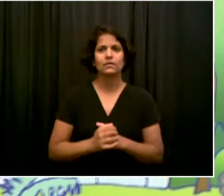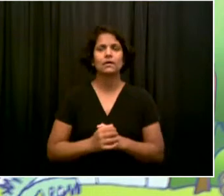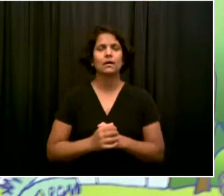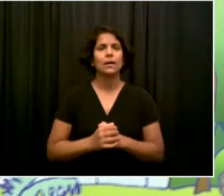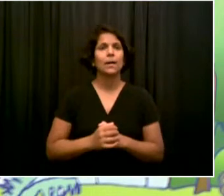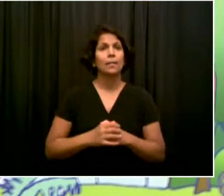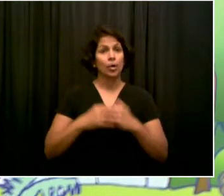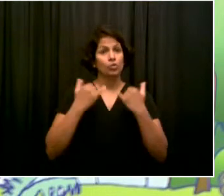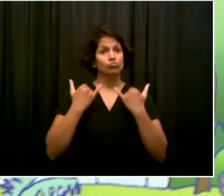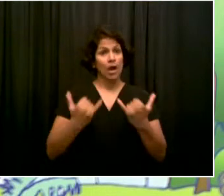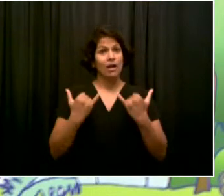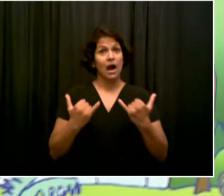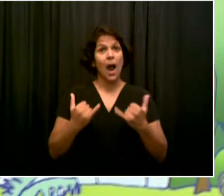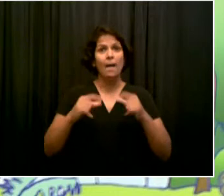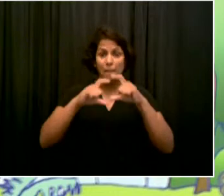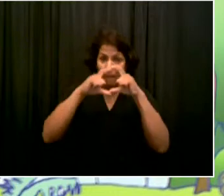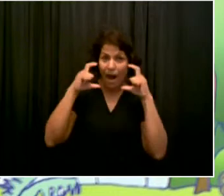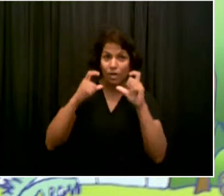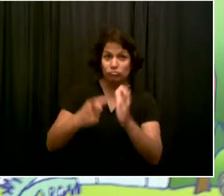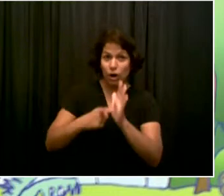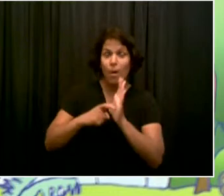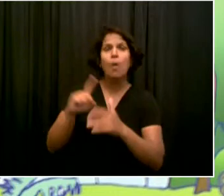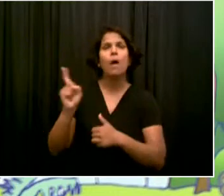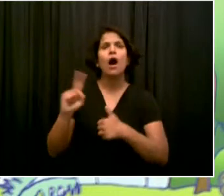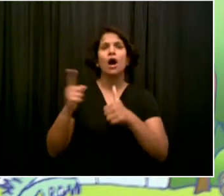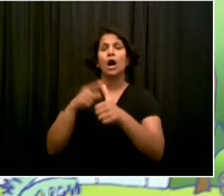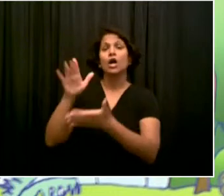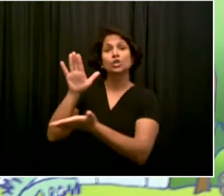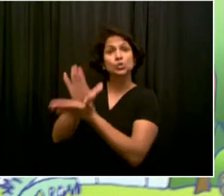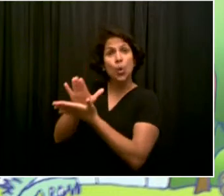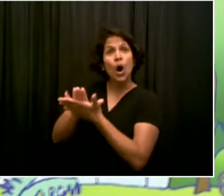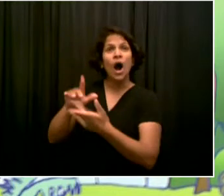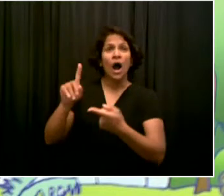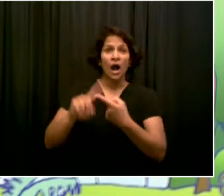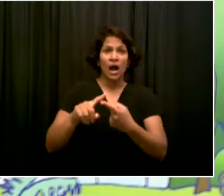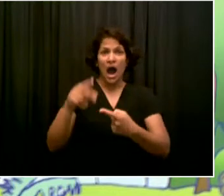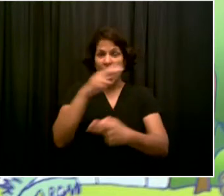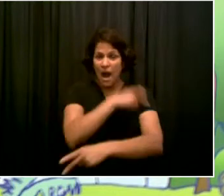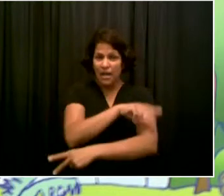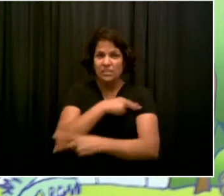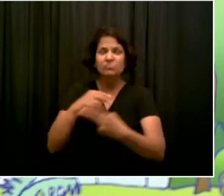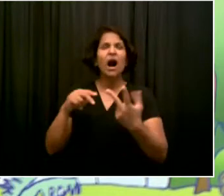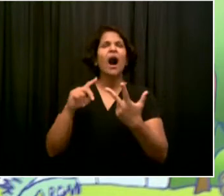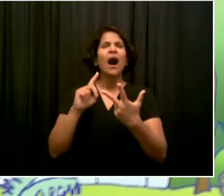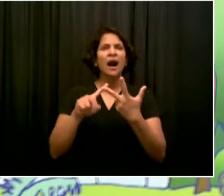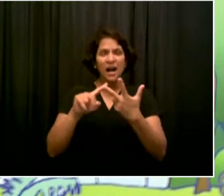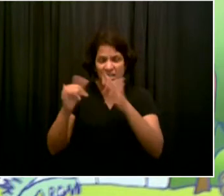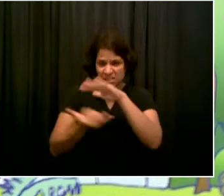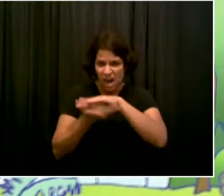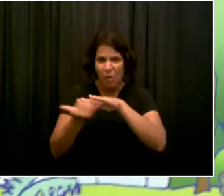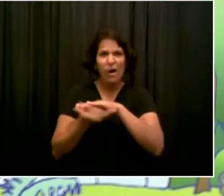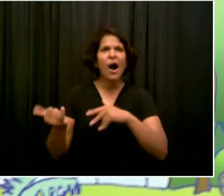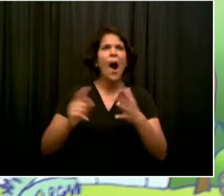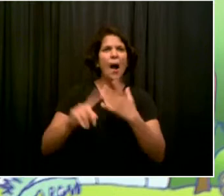THAT AT THE BEGINNING OF NEXT WEEK. THE BOTTOM LINE HERE, A LOT OF PLACES WHERE MASKS ARE